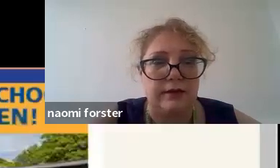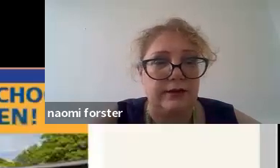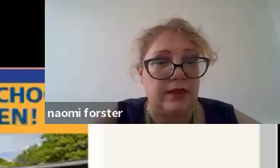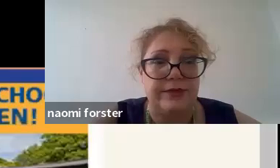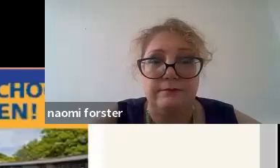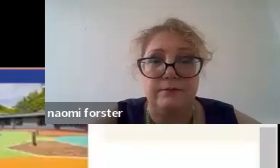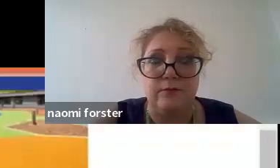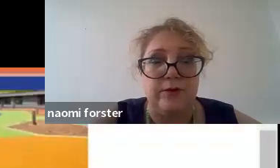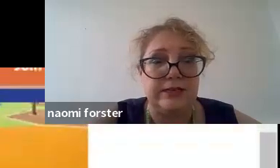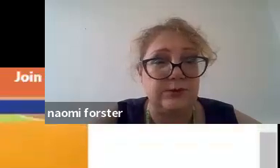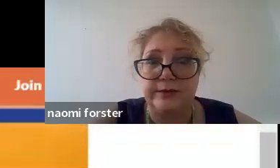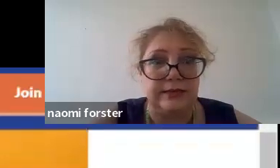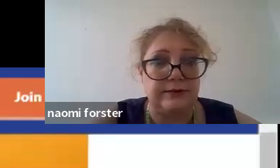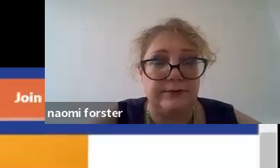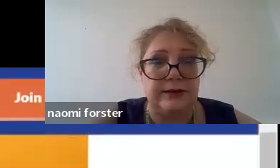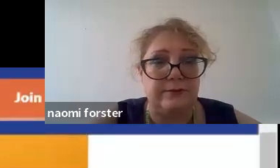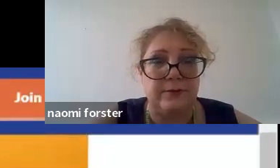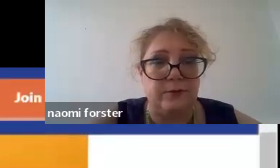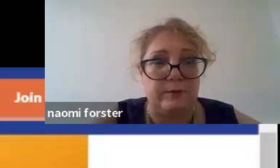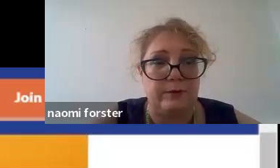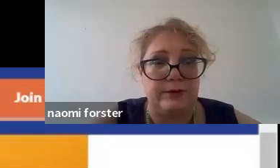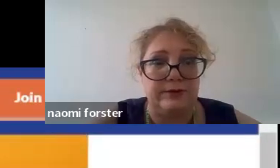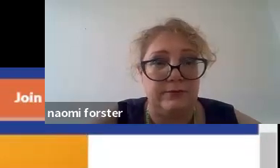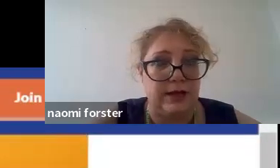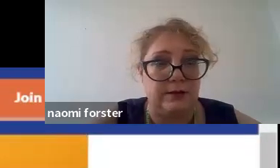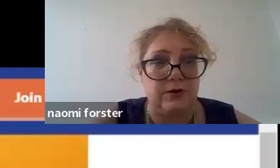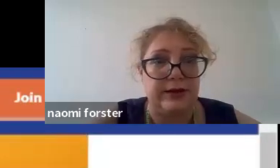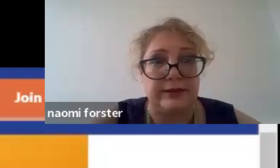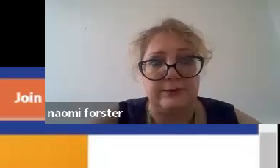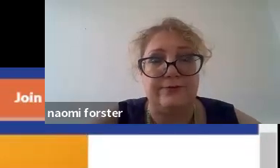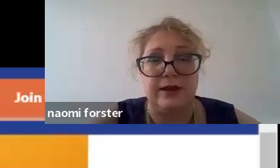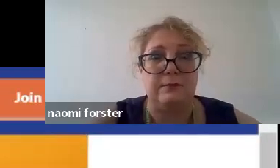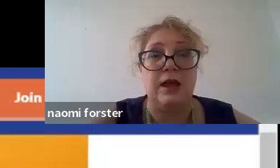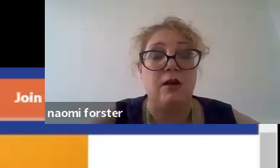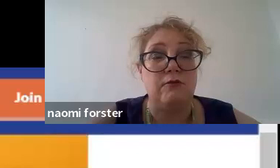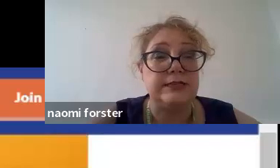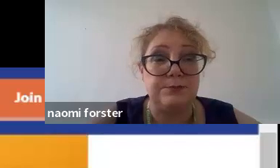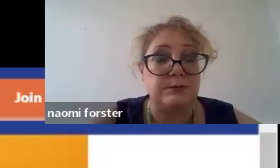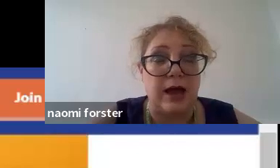And the research we did when we were looking at this was really surprising.